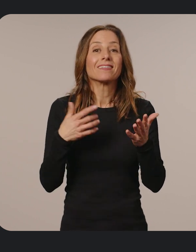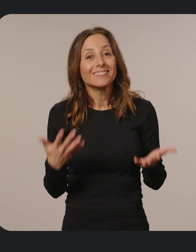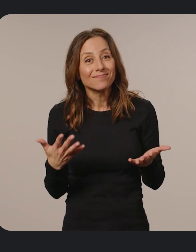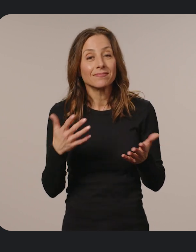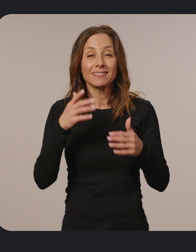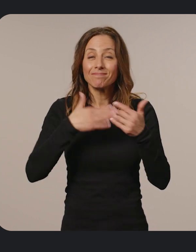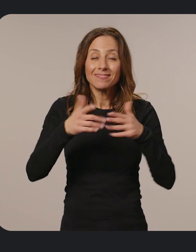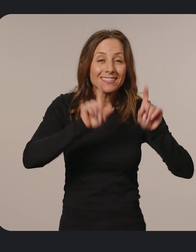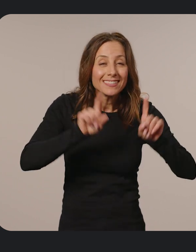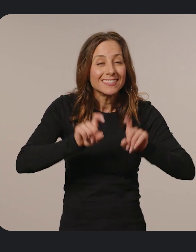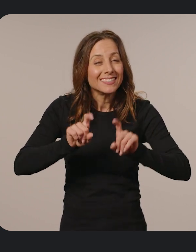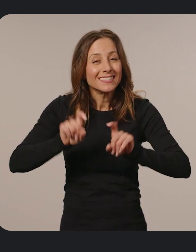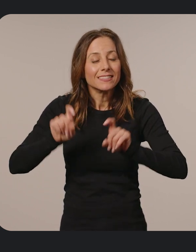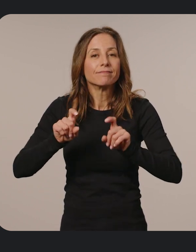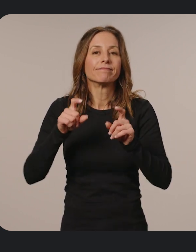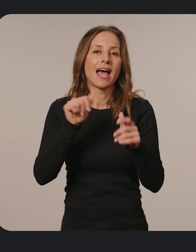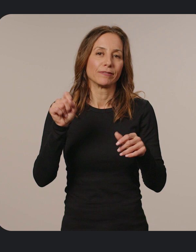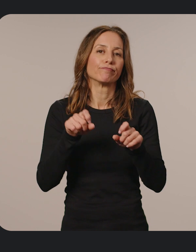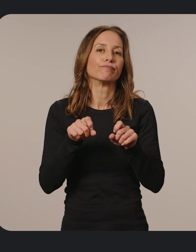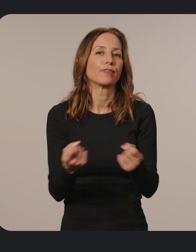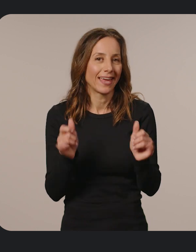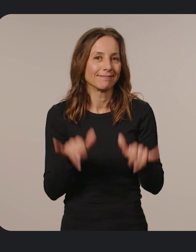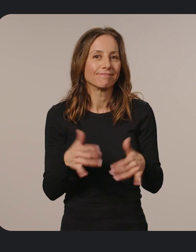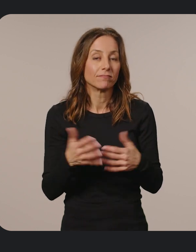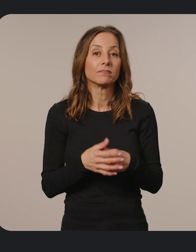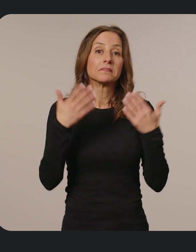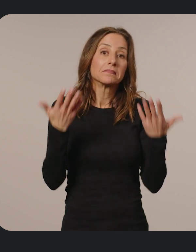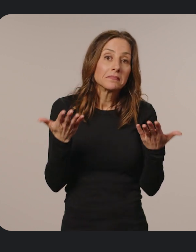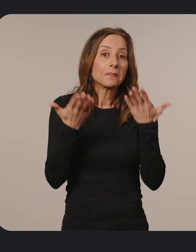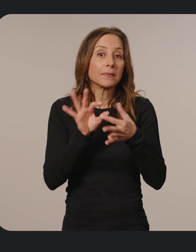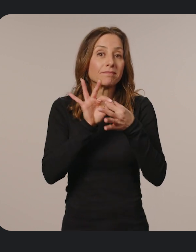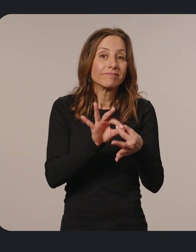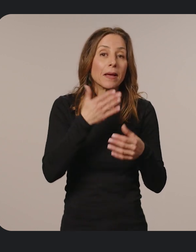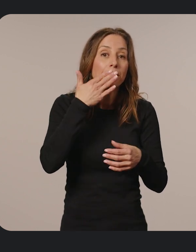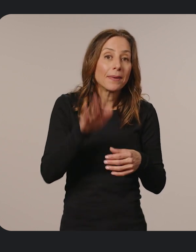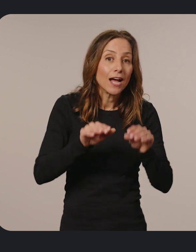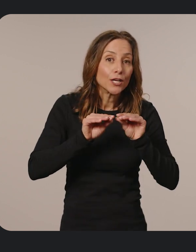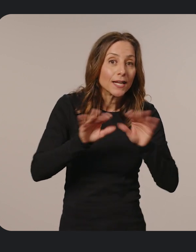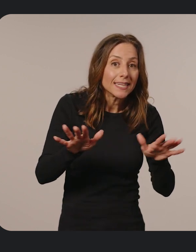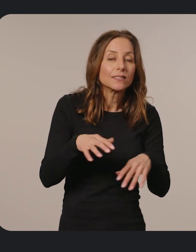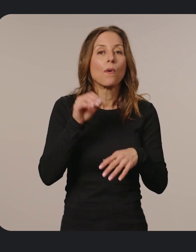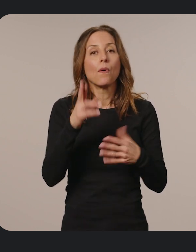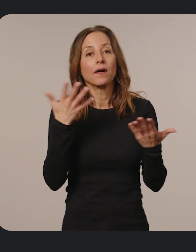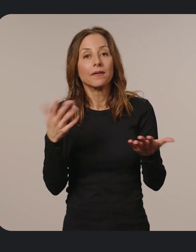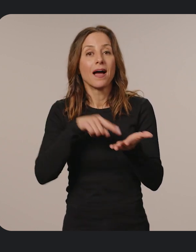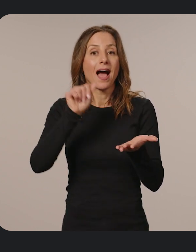Occasionally, despite best testing efforts, apps break. It could be due to a bad release or because the app is